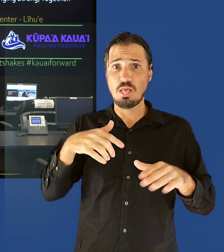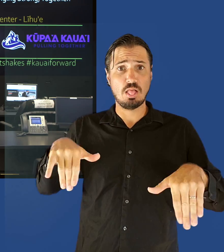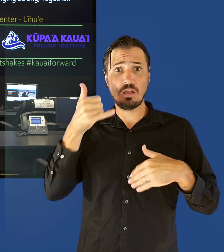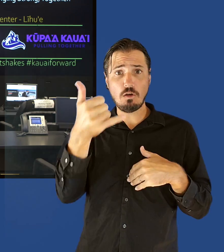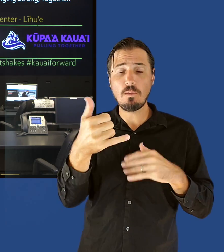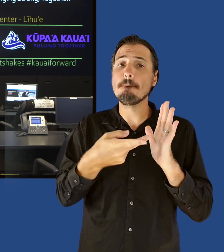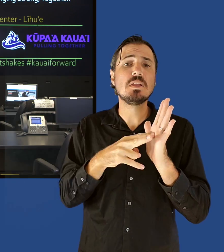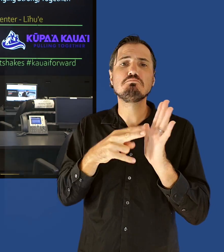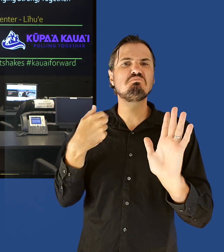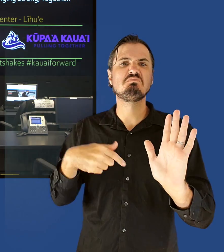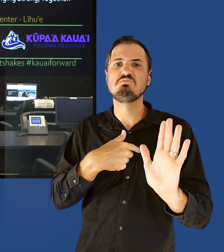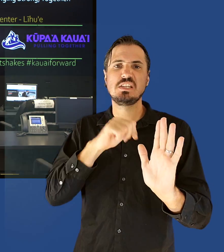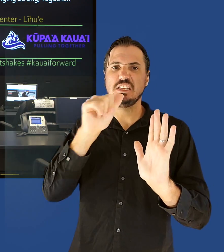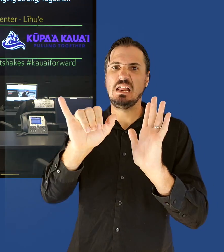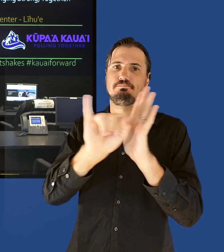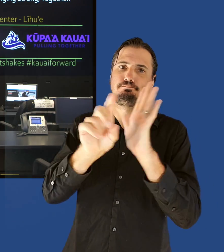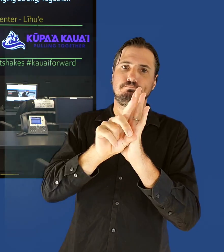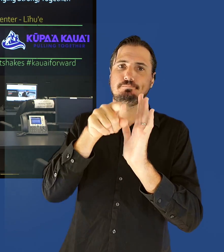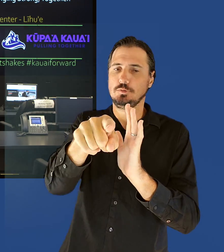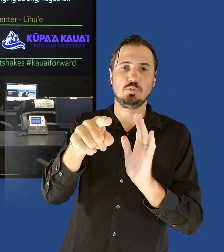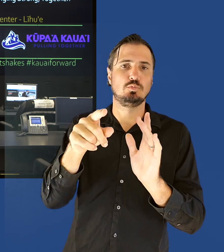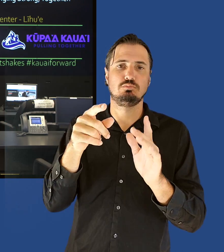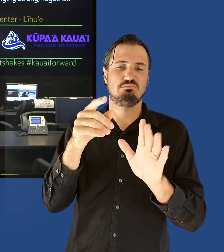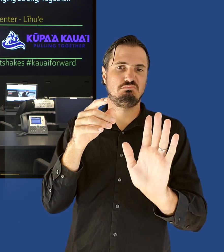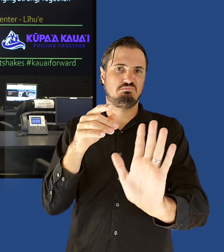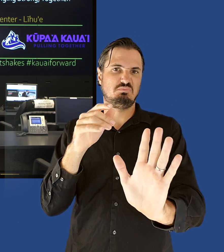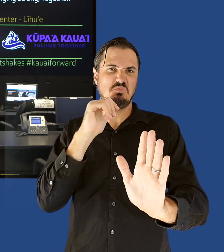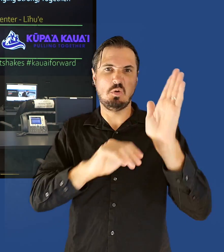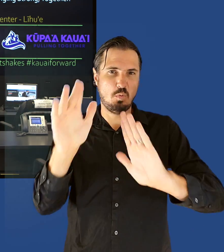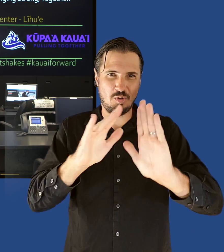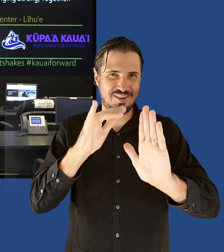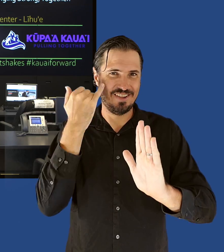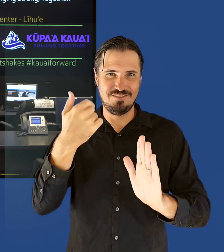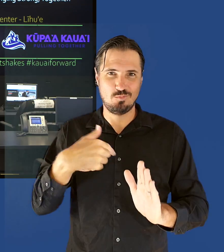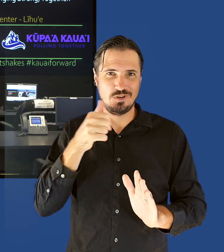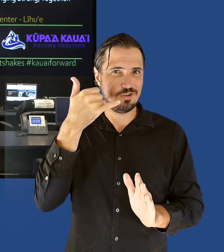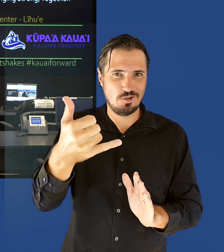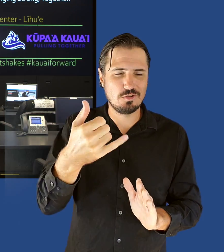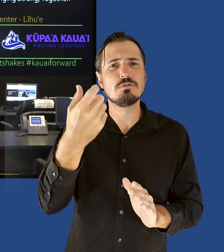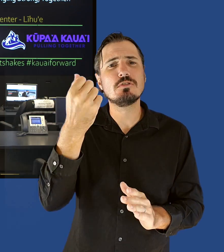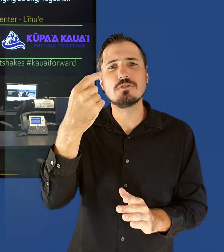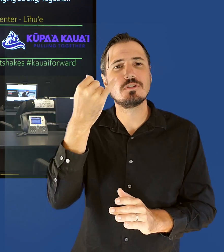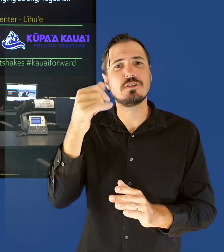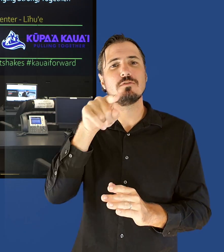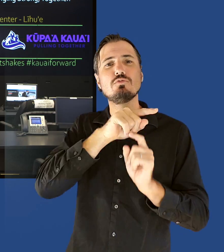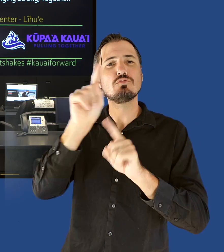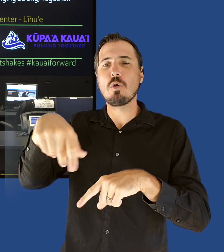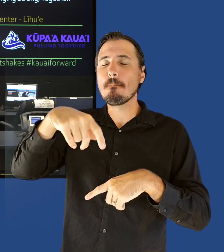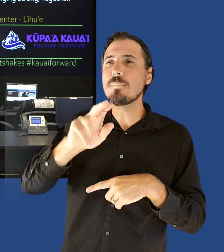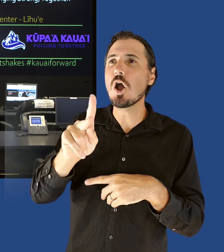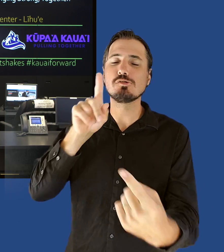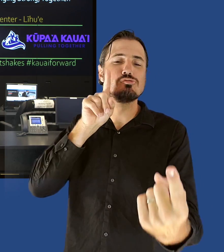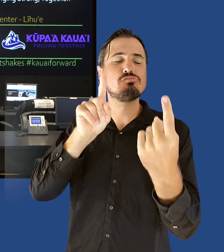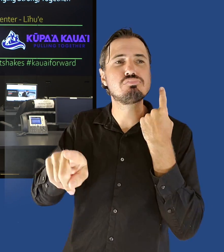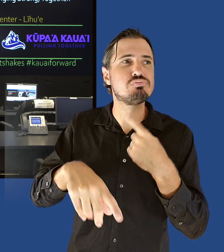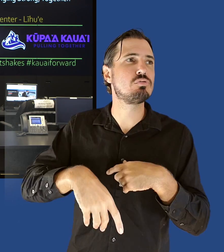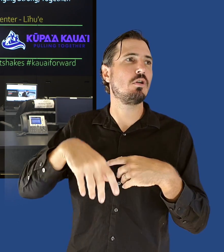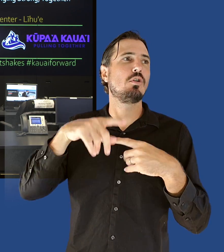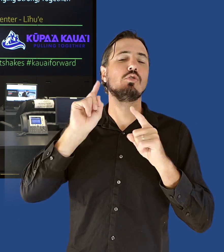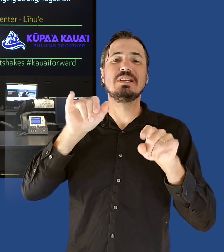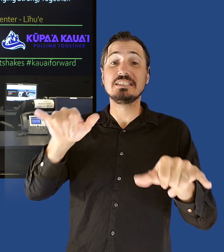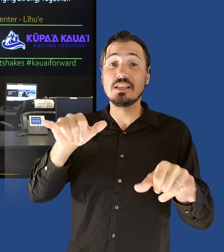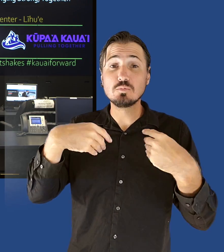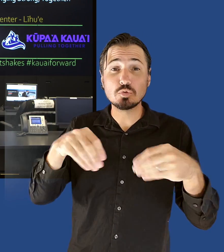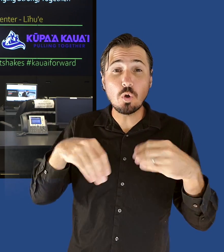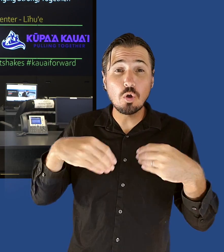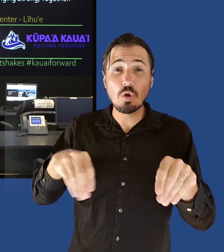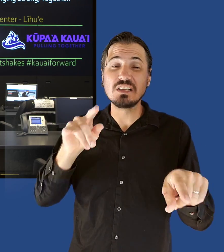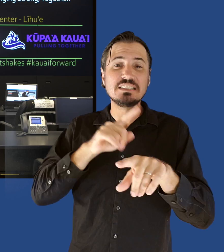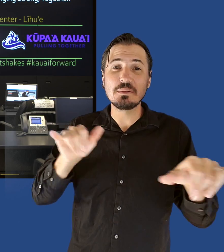To be clear, casual contact like passing on the street, being at the same park or being in the same store is not considered an exposure that requires any action.